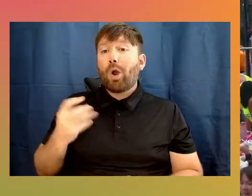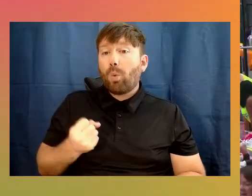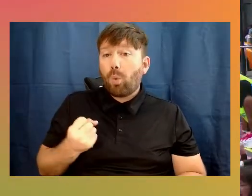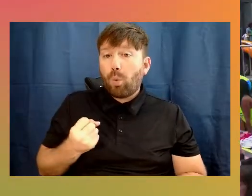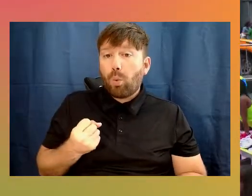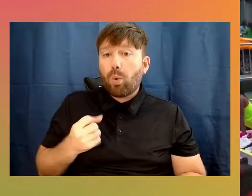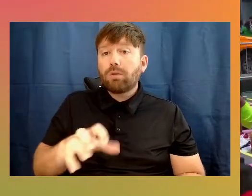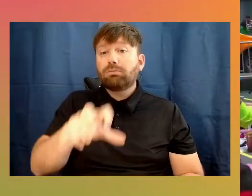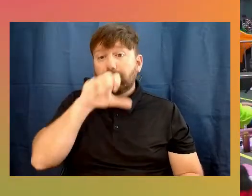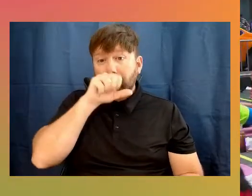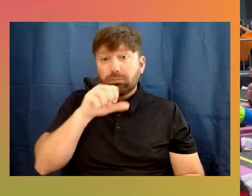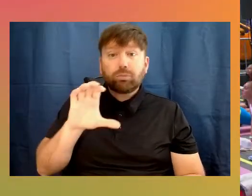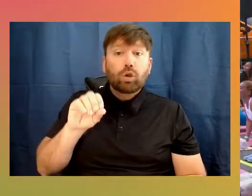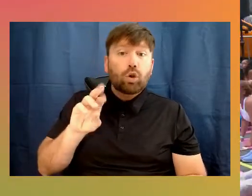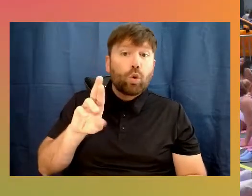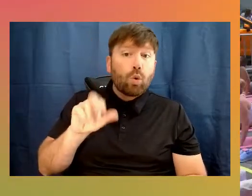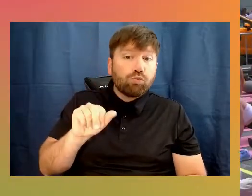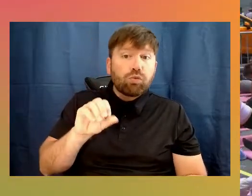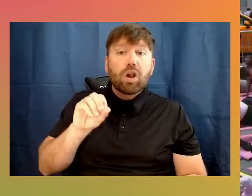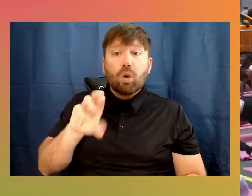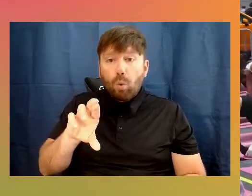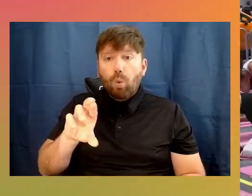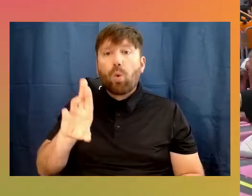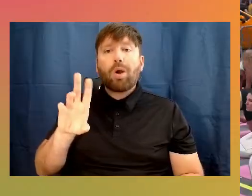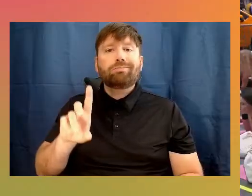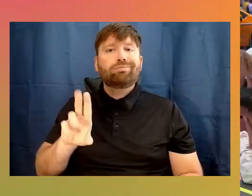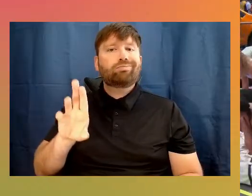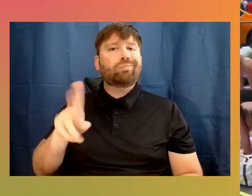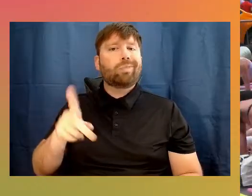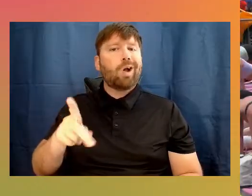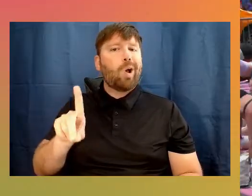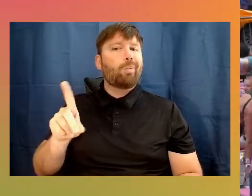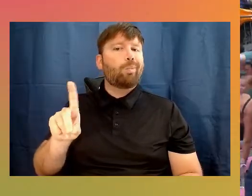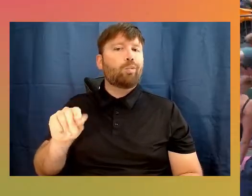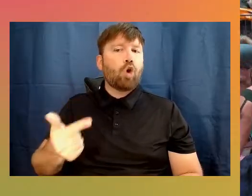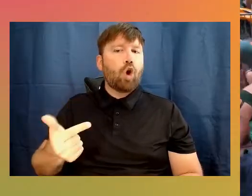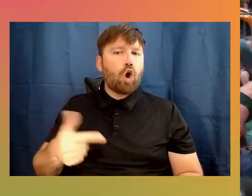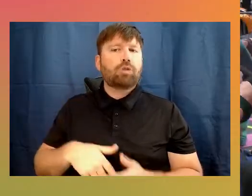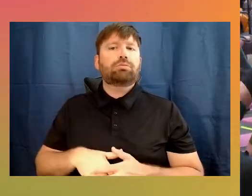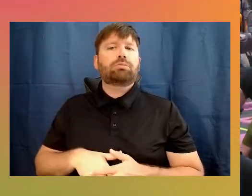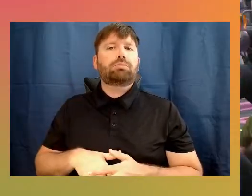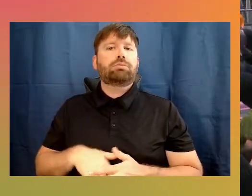HOLD.